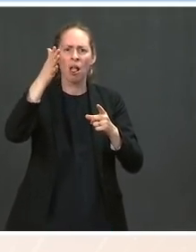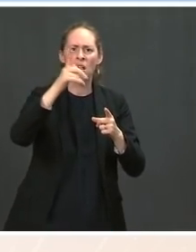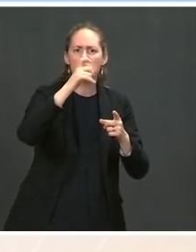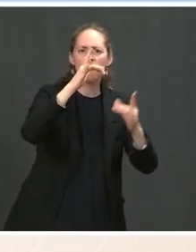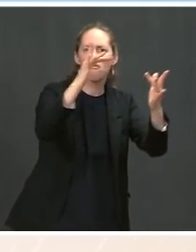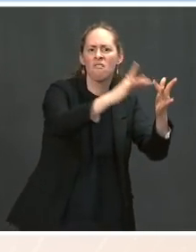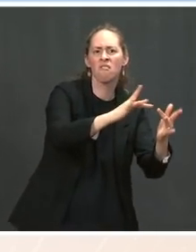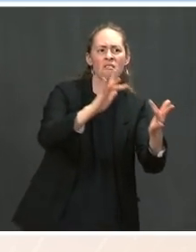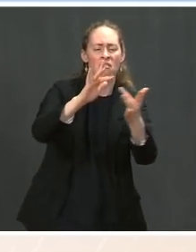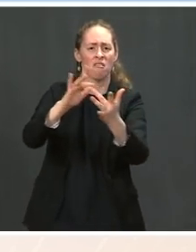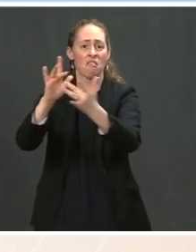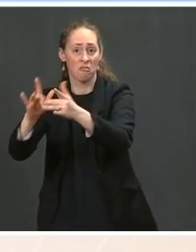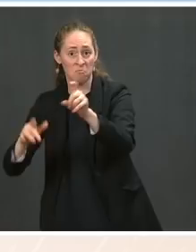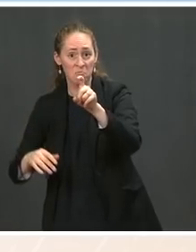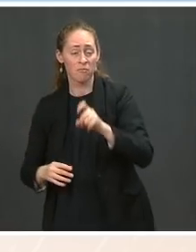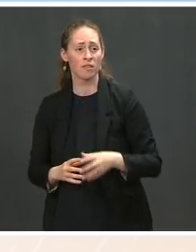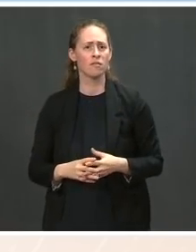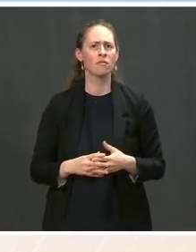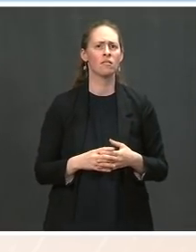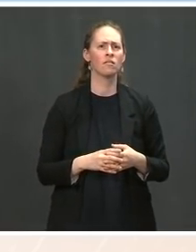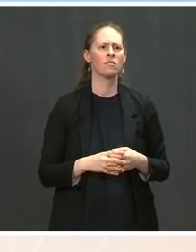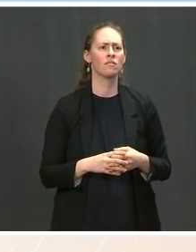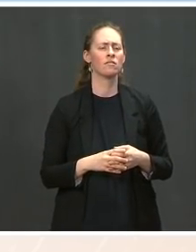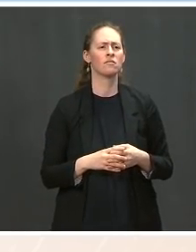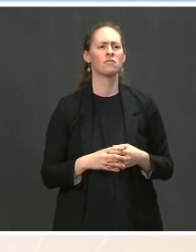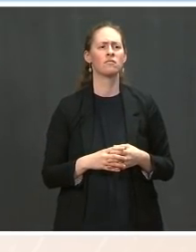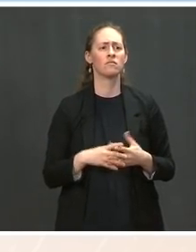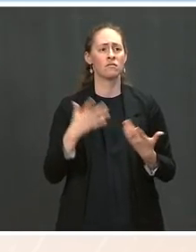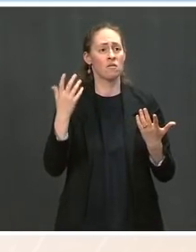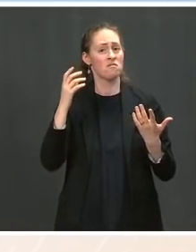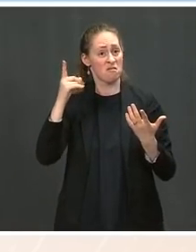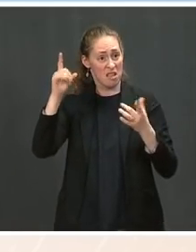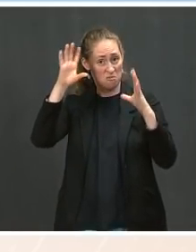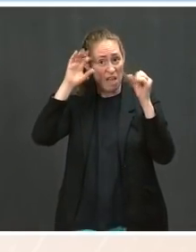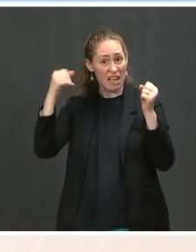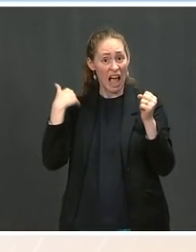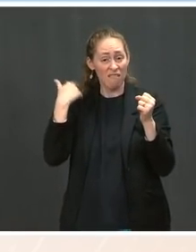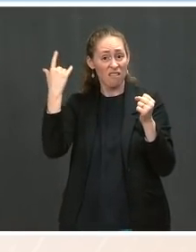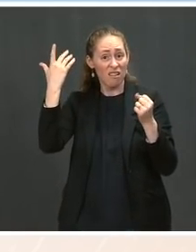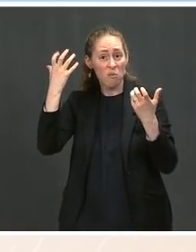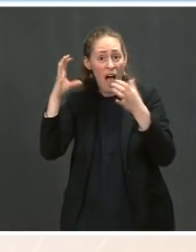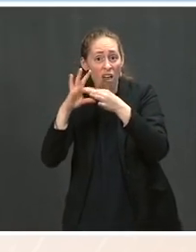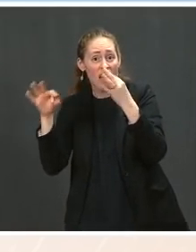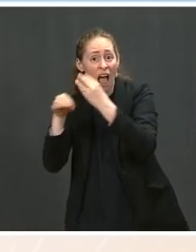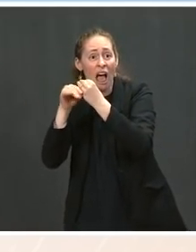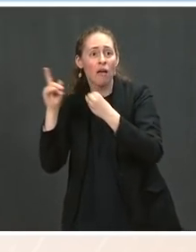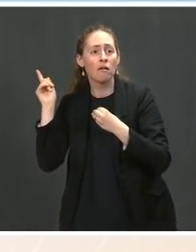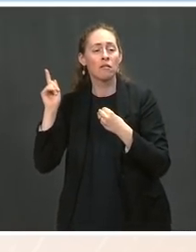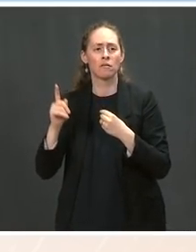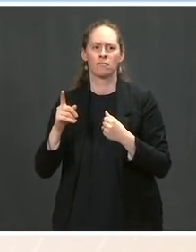or the next steps she should be taking in leading this effort? Ms. Psaki: Well, the President and the Vice President see each other quite regularly.